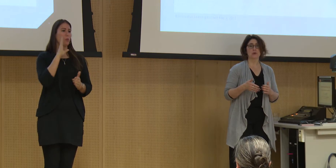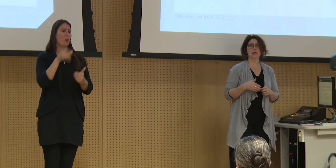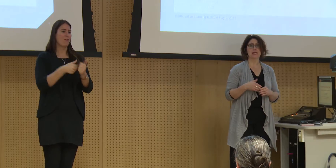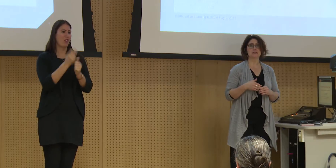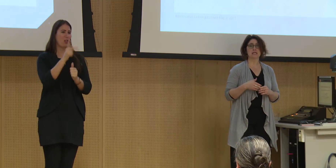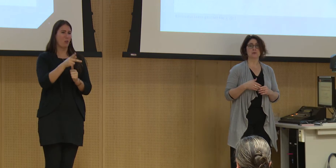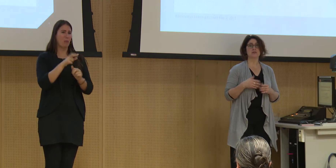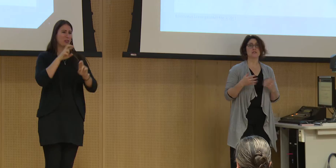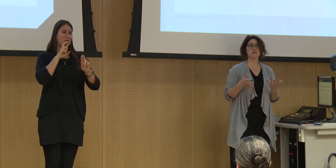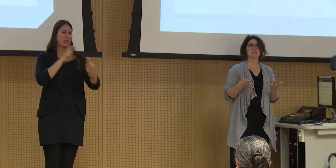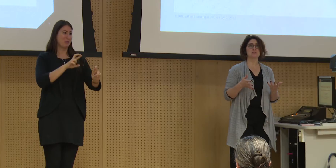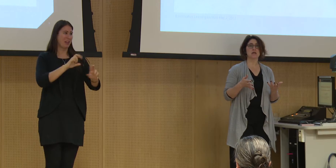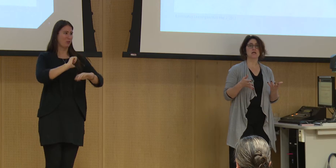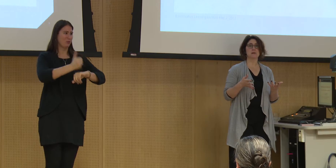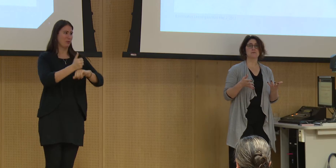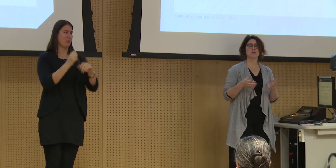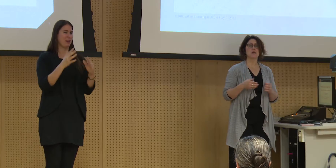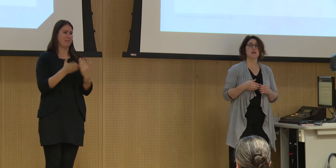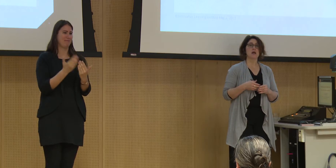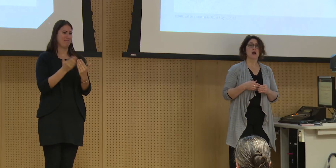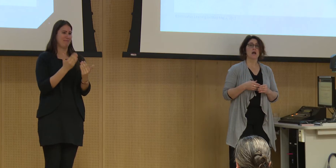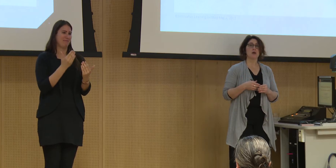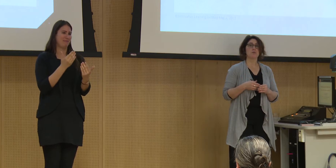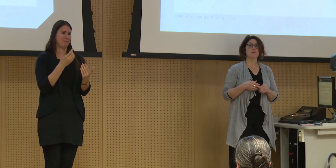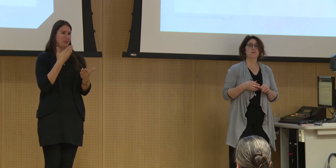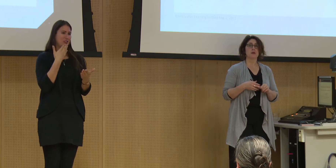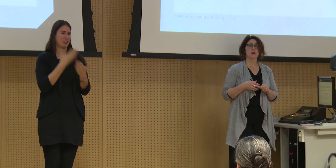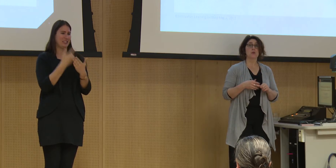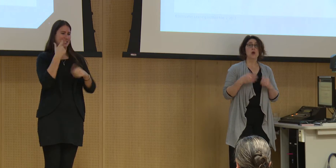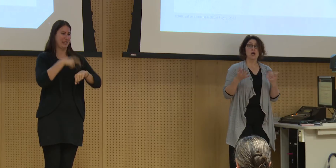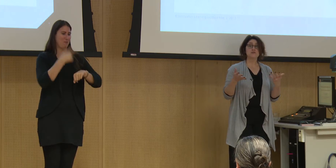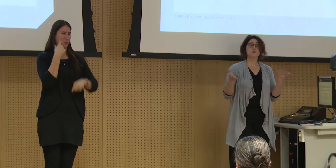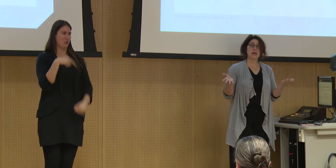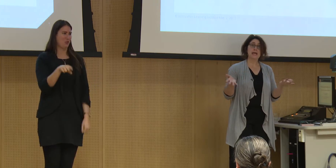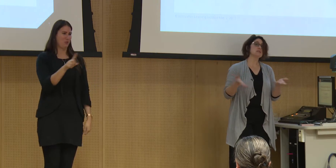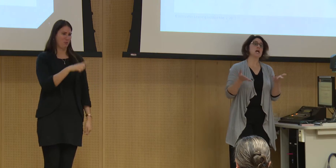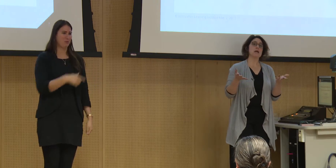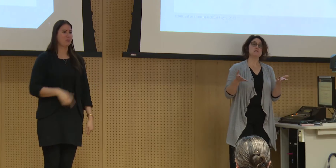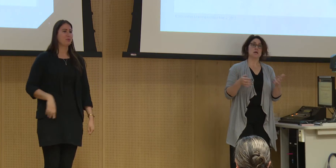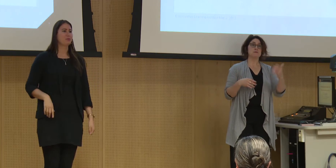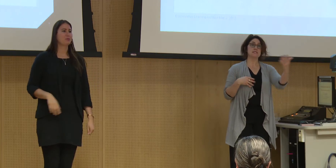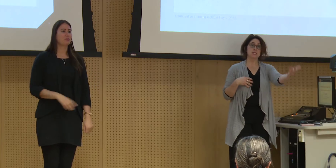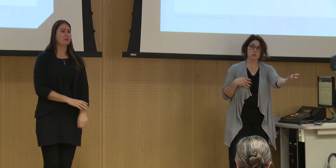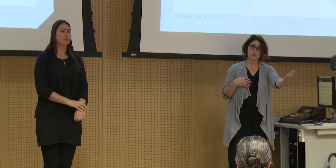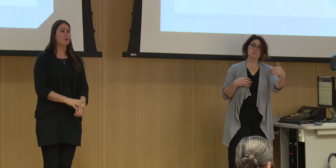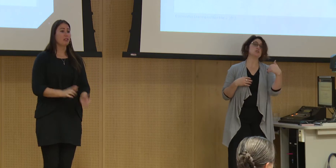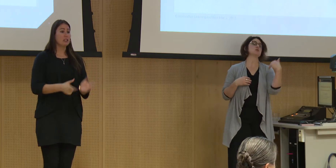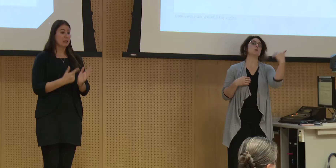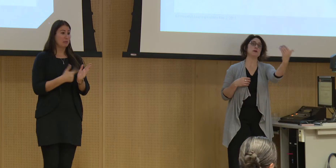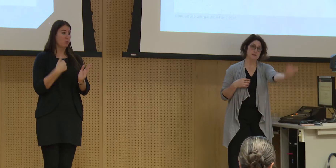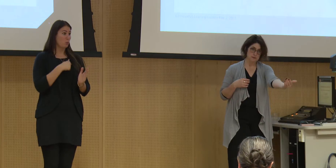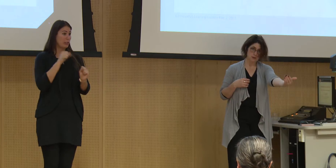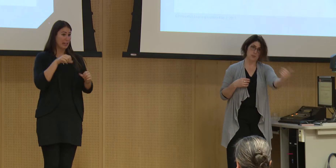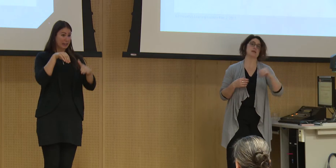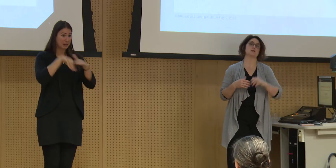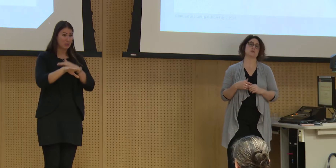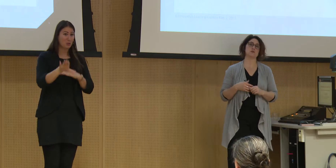and set up a convenient time. We also can at times come see you, come to your location.